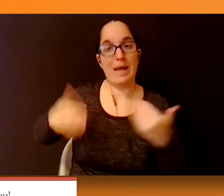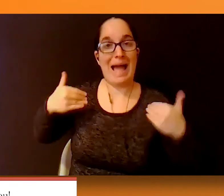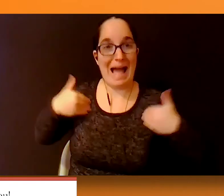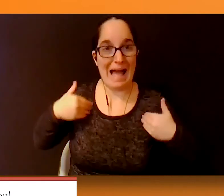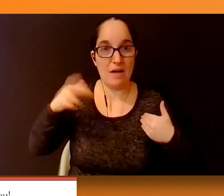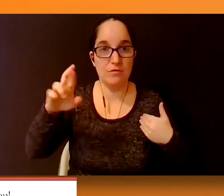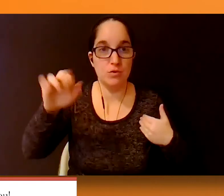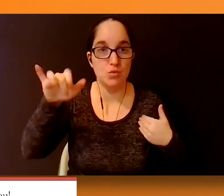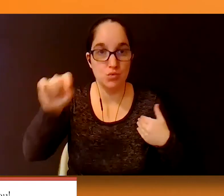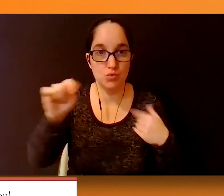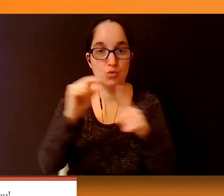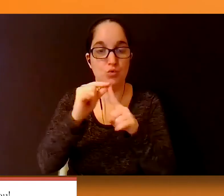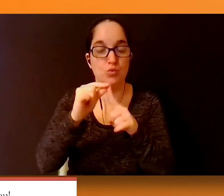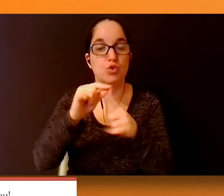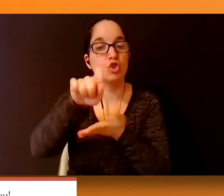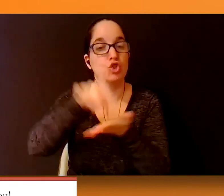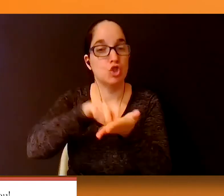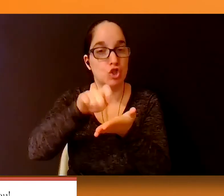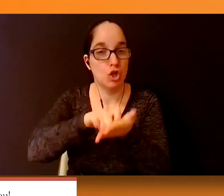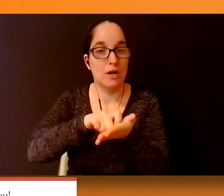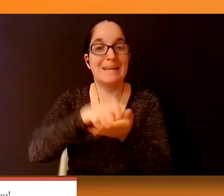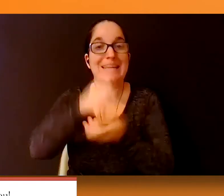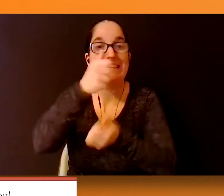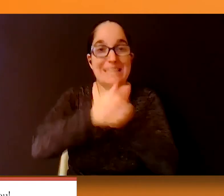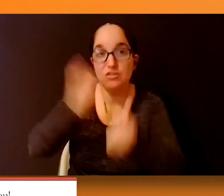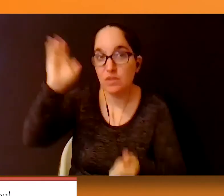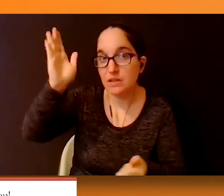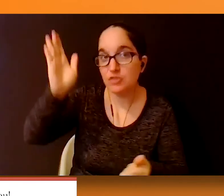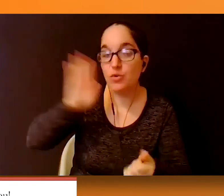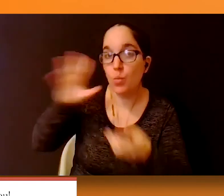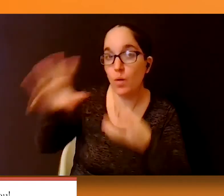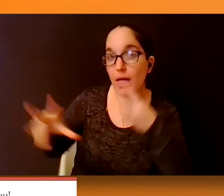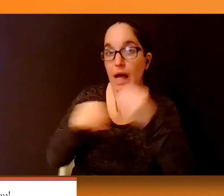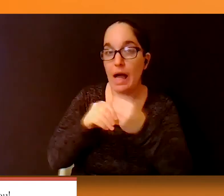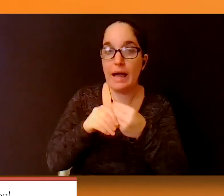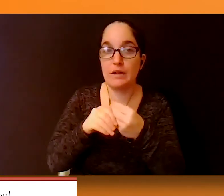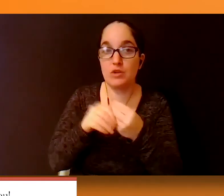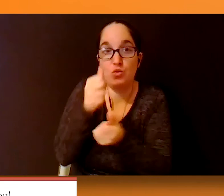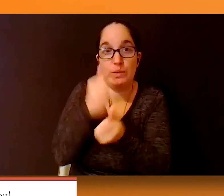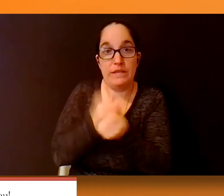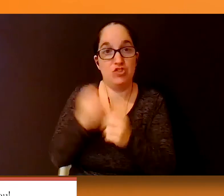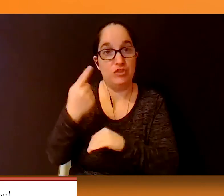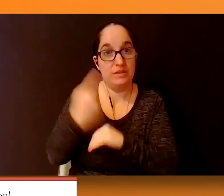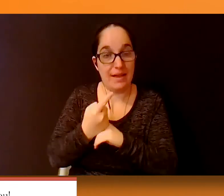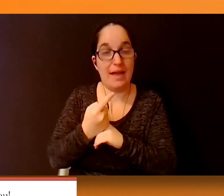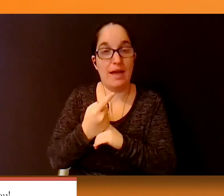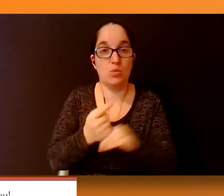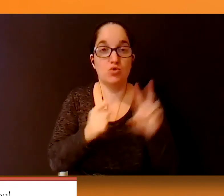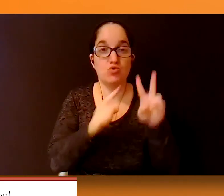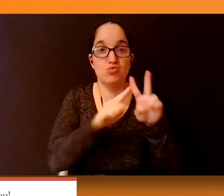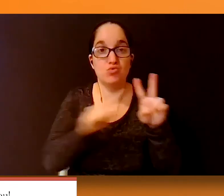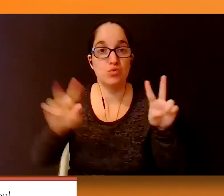"My students have root words journals, "where they add new vocabulary words each lecture. "We add two to 3 per lecture.